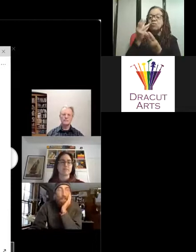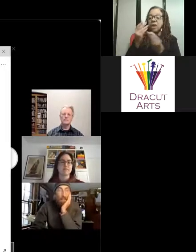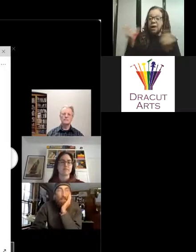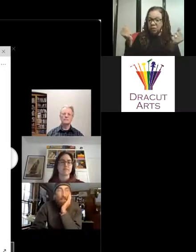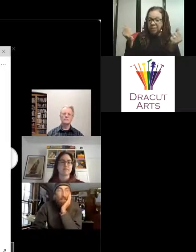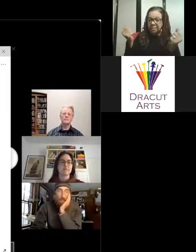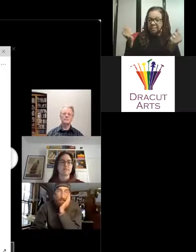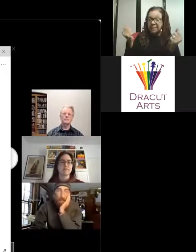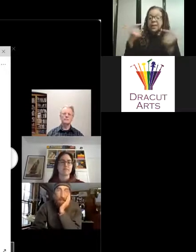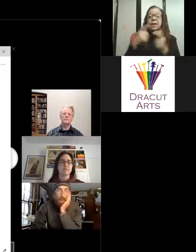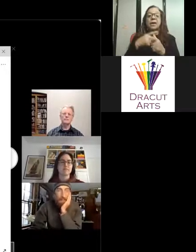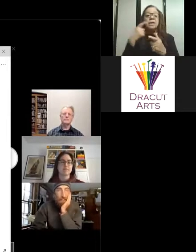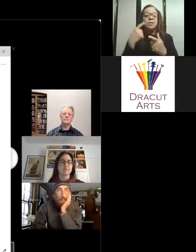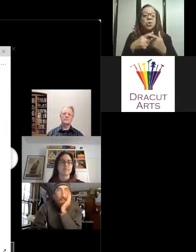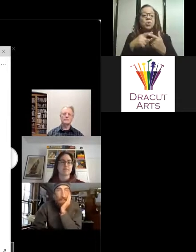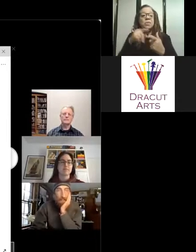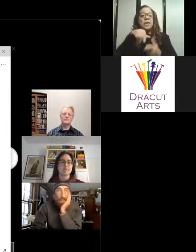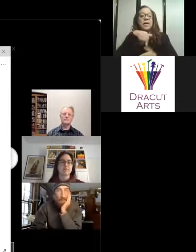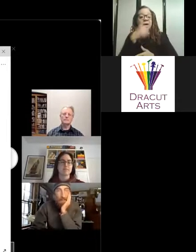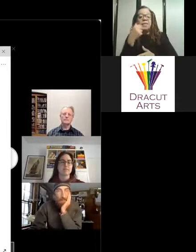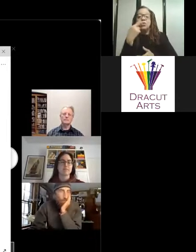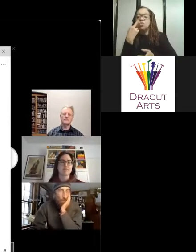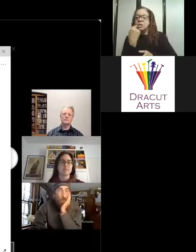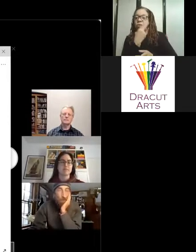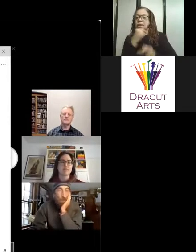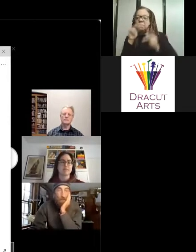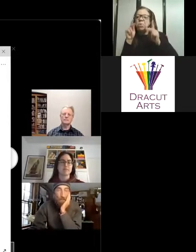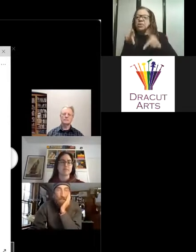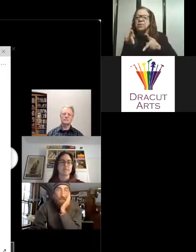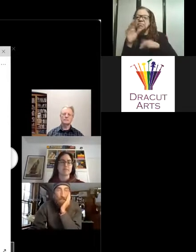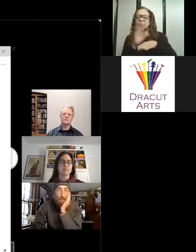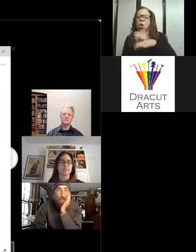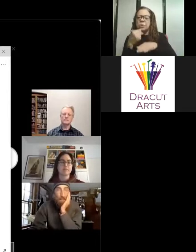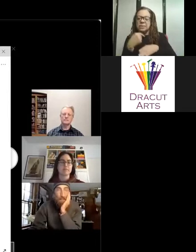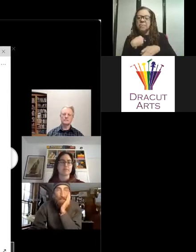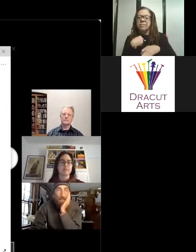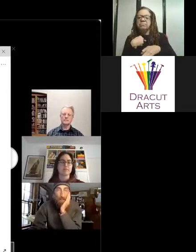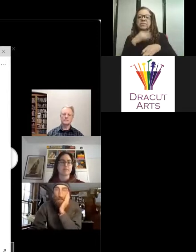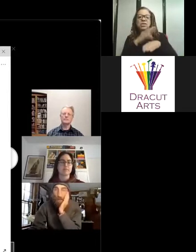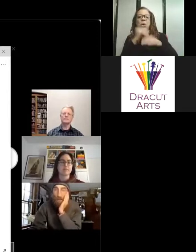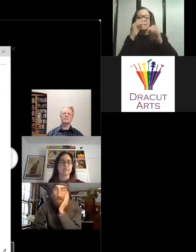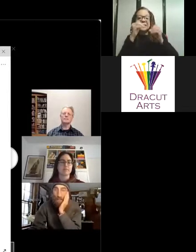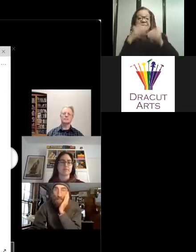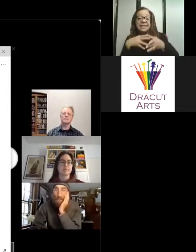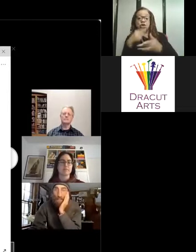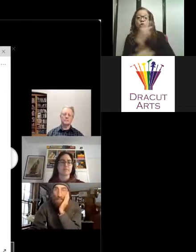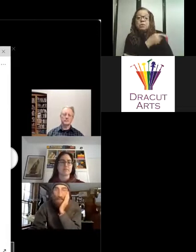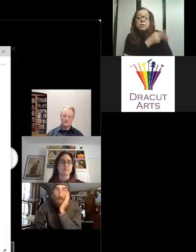Hilton, it's implied in the letter, comes and gets, well, one of the teachers who's a patient, that's Freeman Colby, runs and gets him.